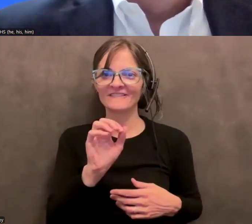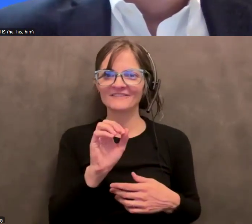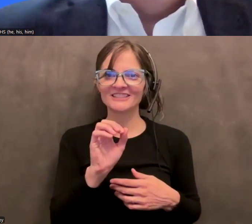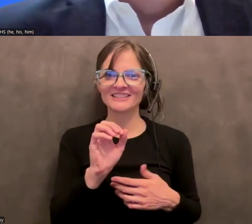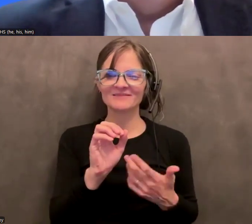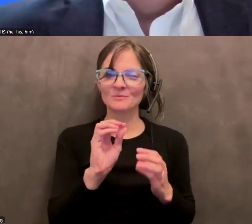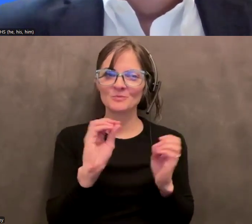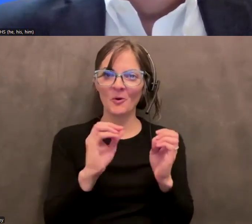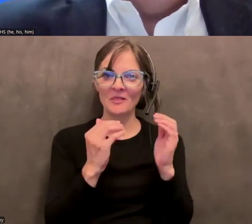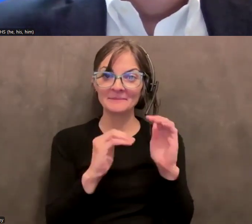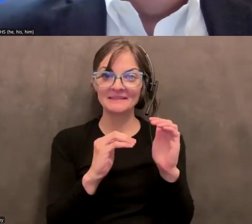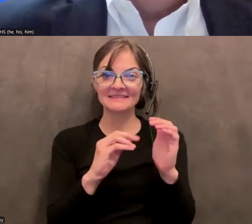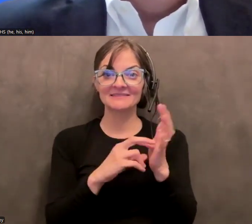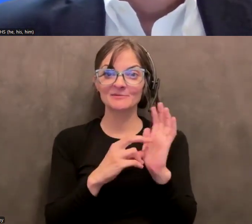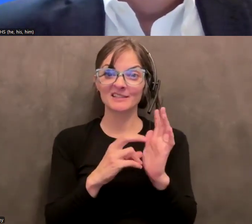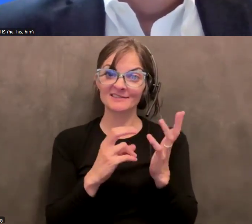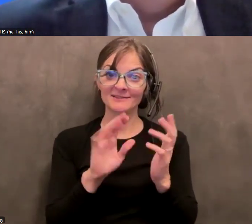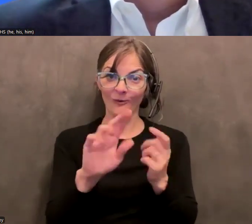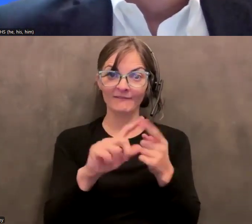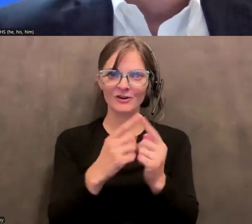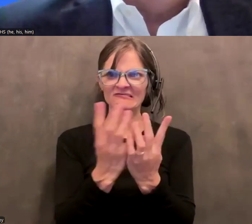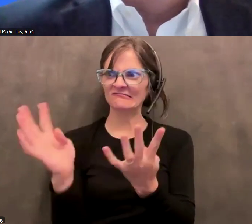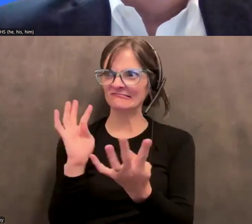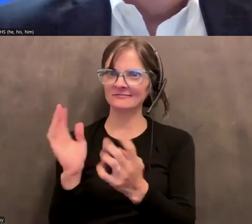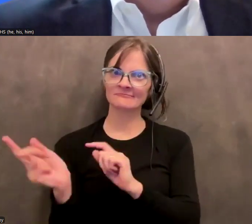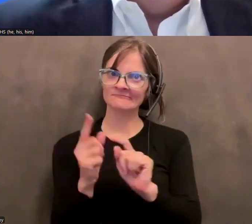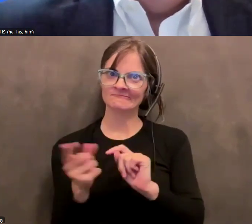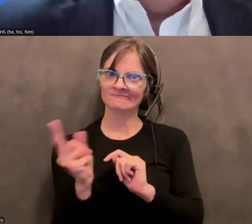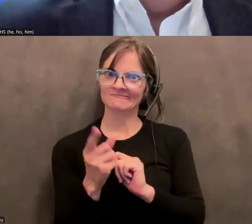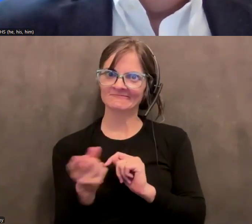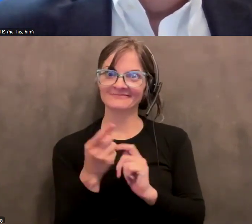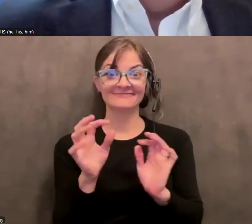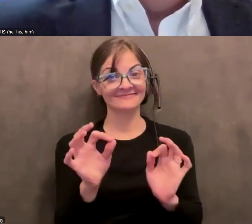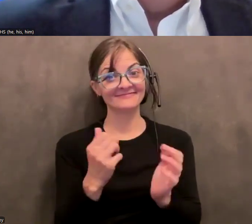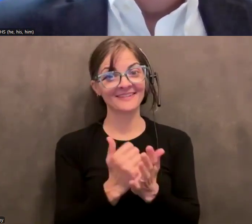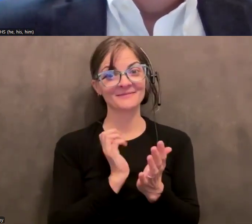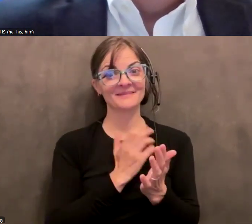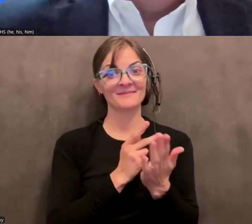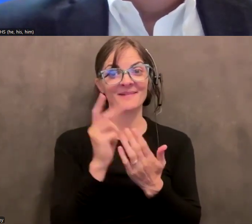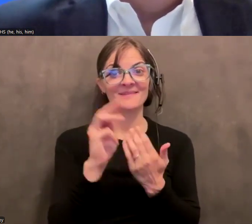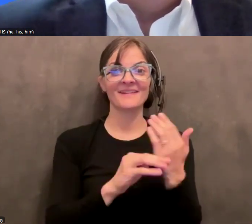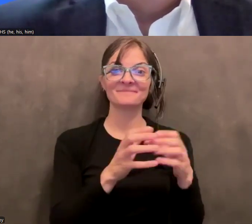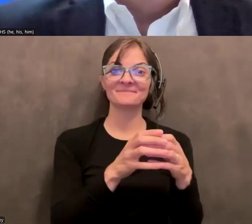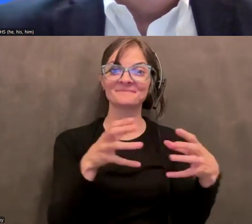You can have a lot of friends, which is a great way to grow the program. And then also for the high school students, there is a bonus